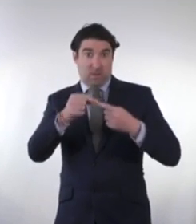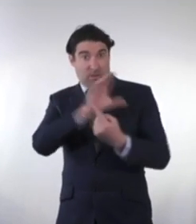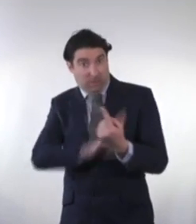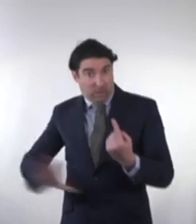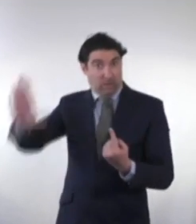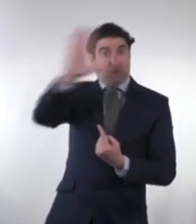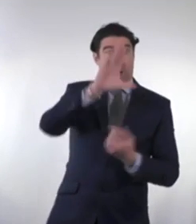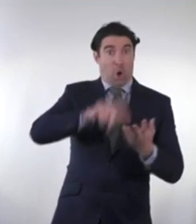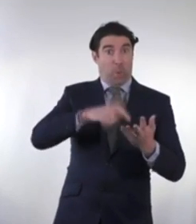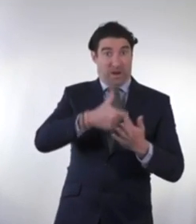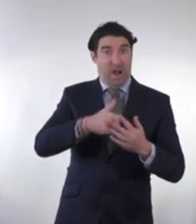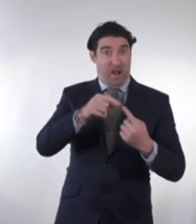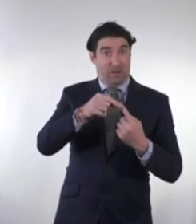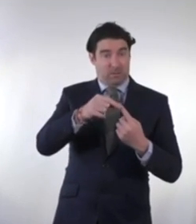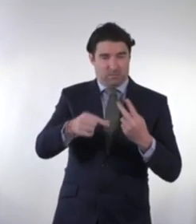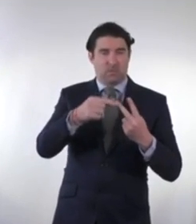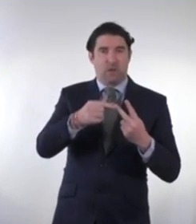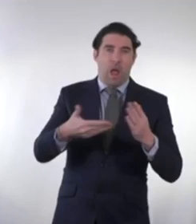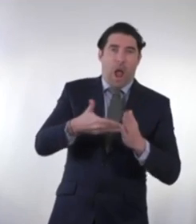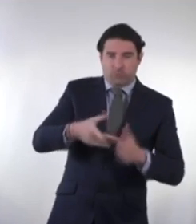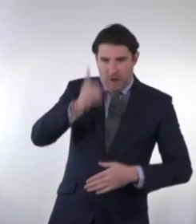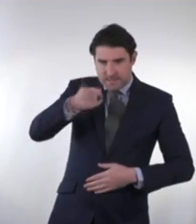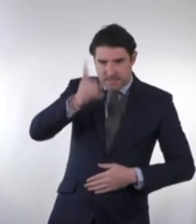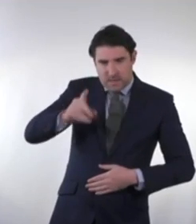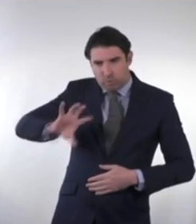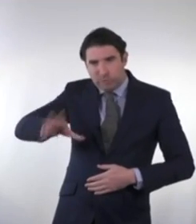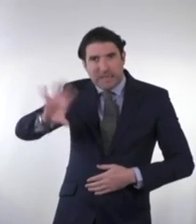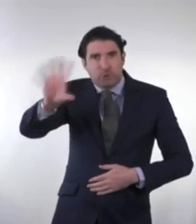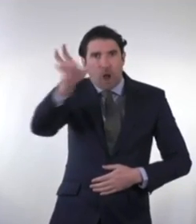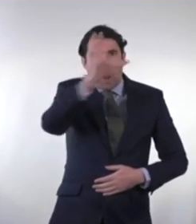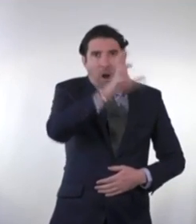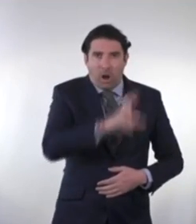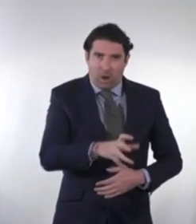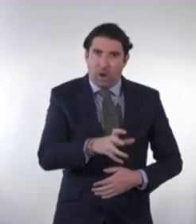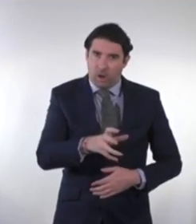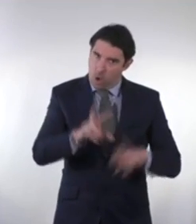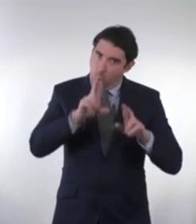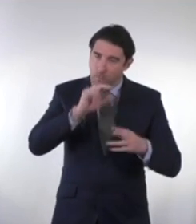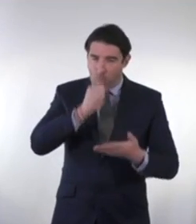Munira Wilson (Twickenham) (LD) The Prime Minister has reportedly said